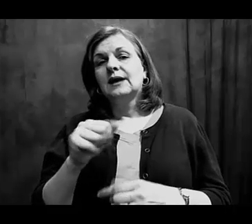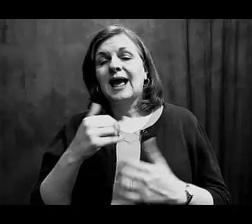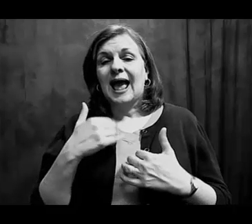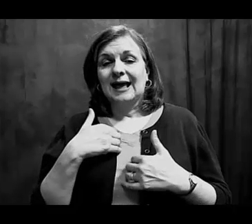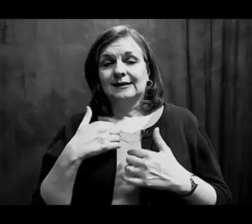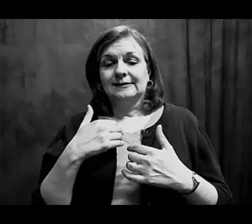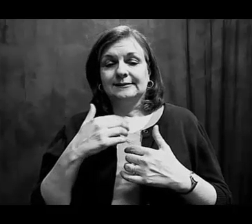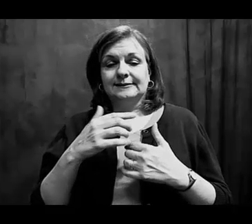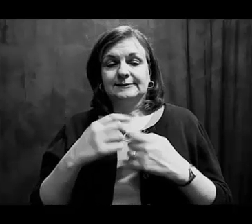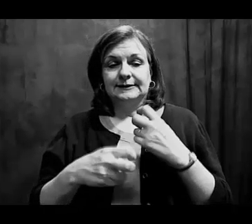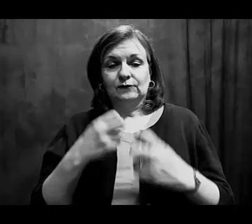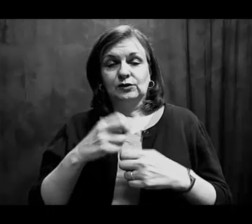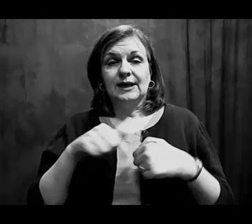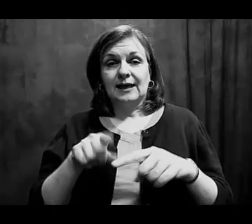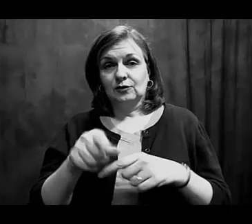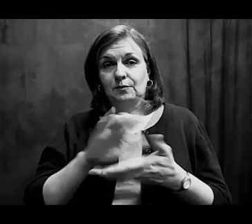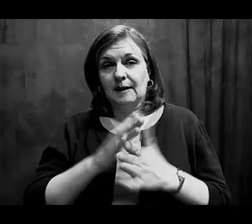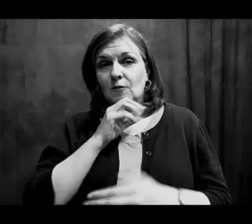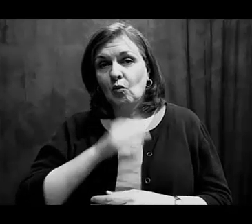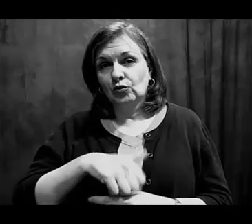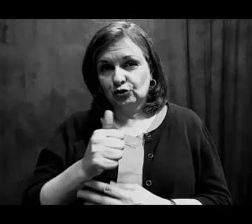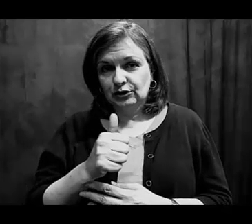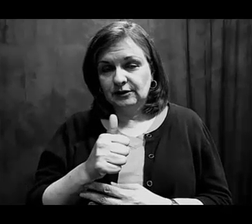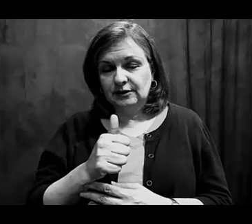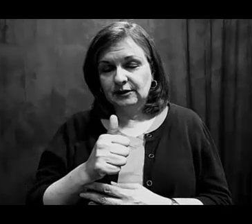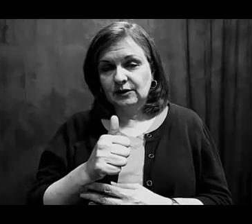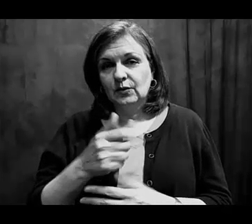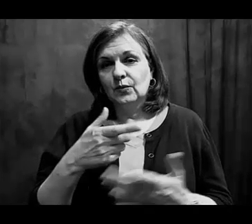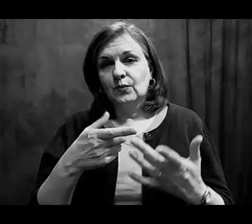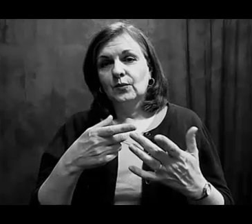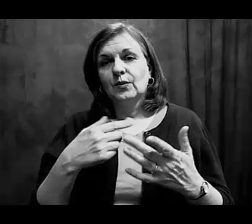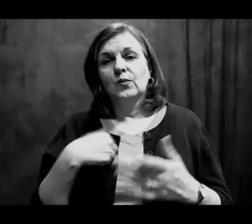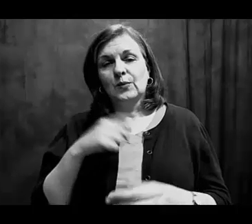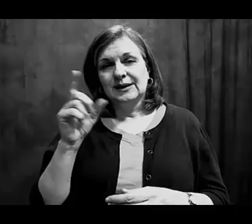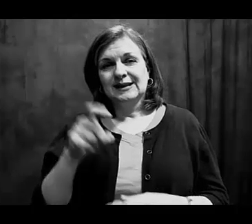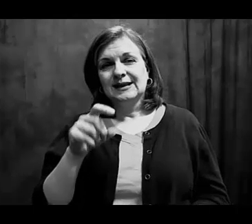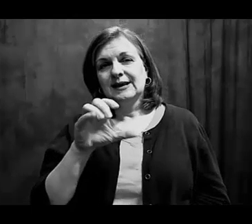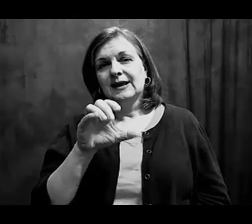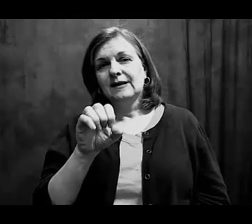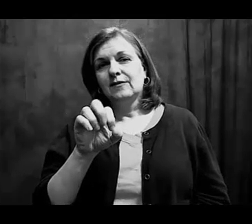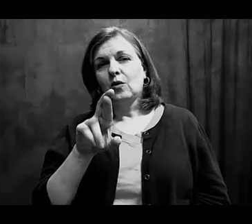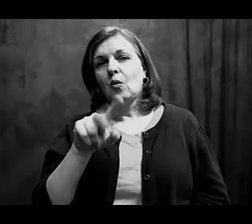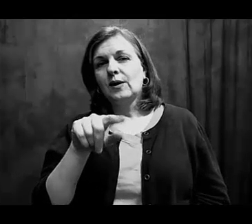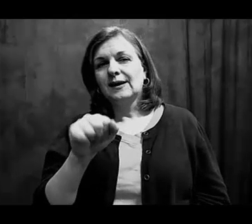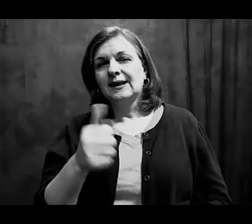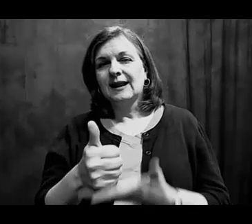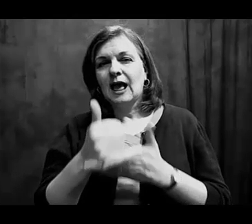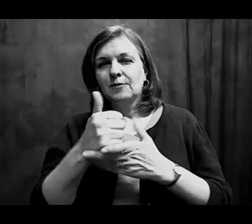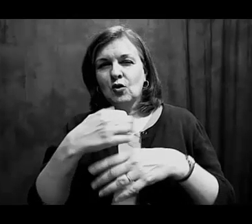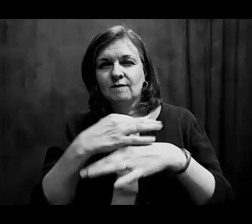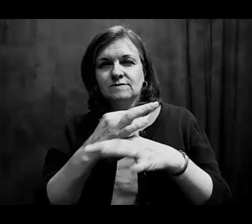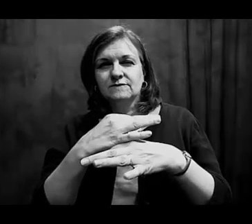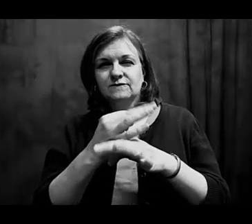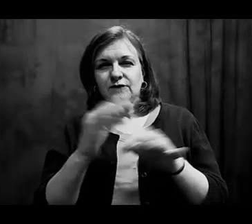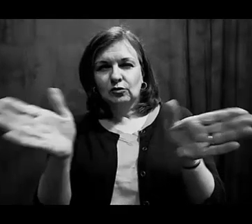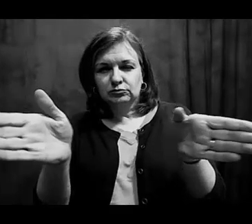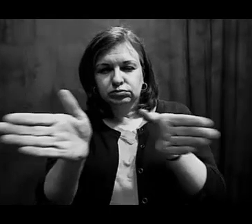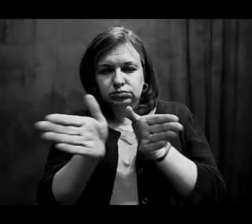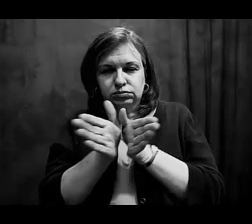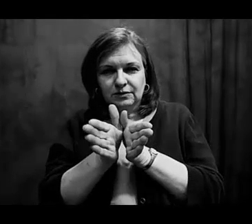and what we look for is the cornea to help us focus light but as we age it can actually